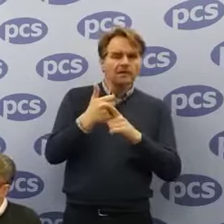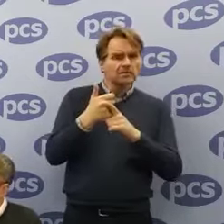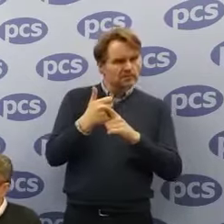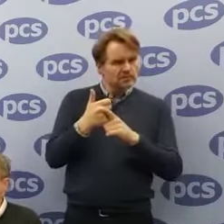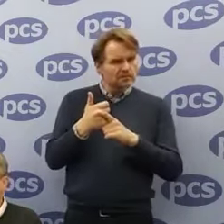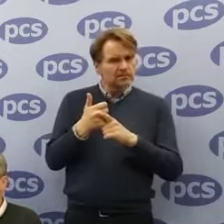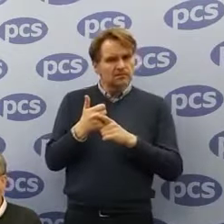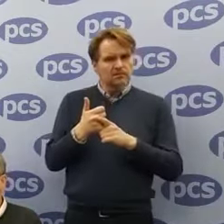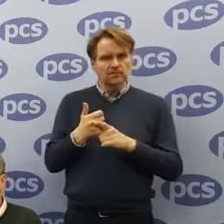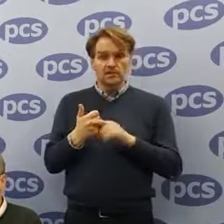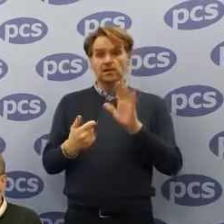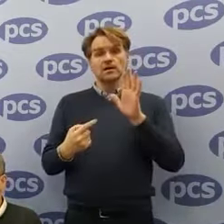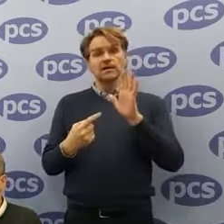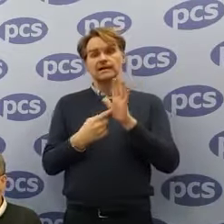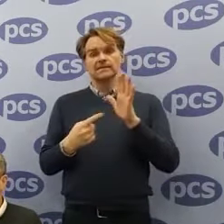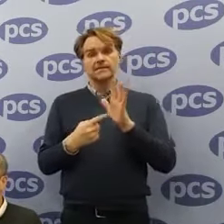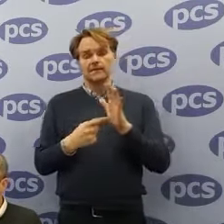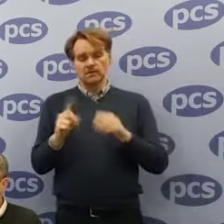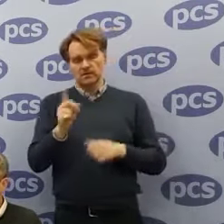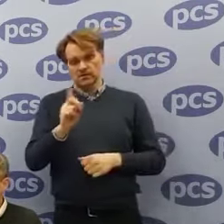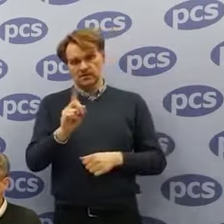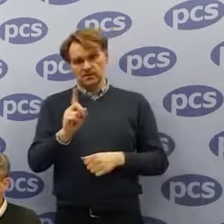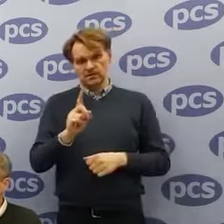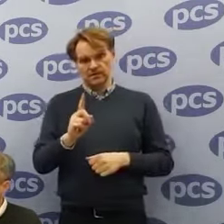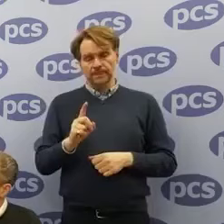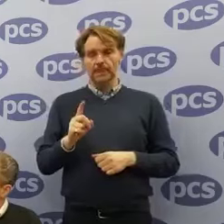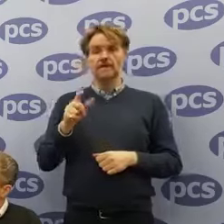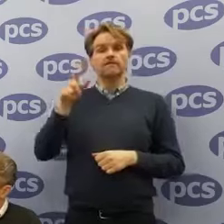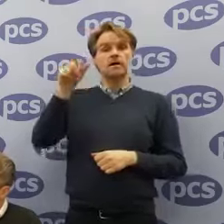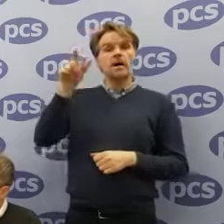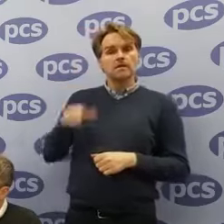simple message really, that for every person who doesn't bother to vote